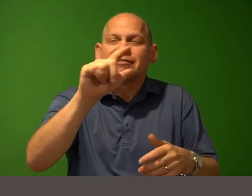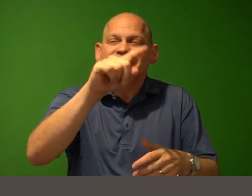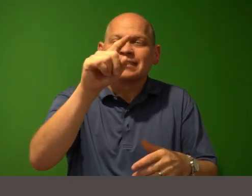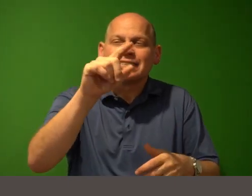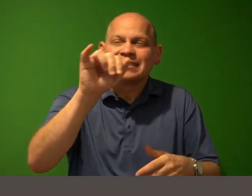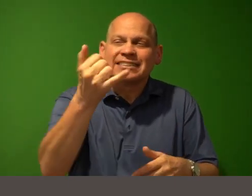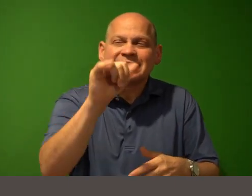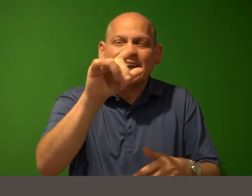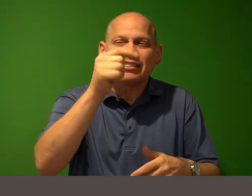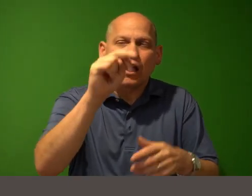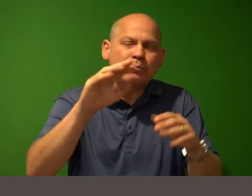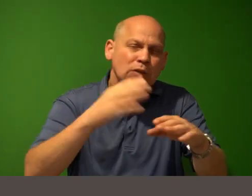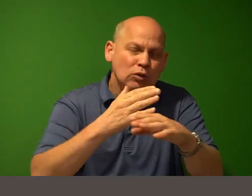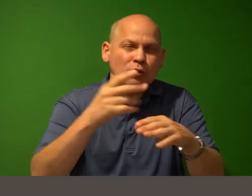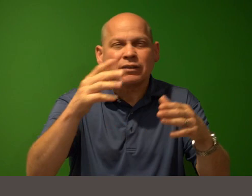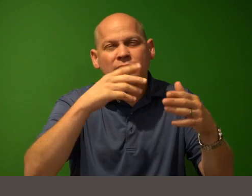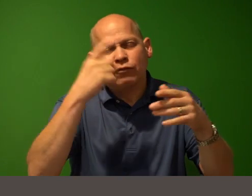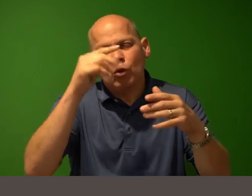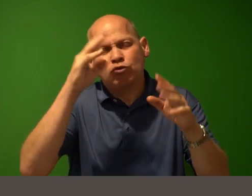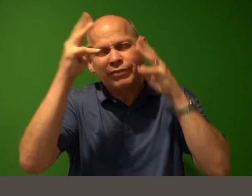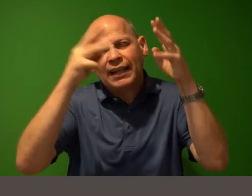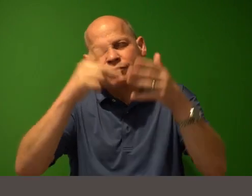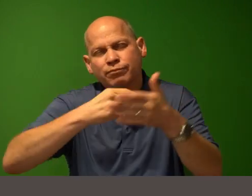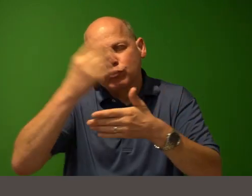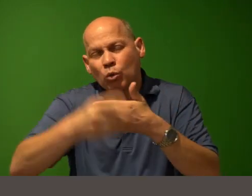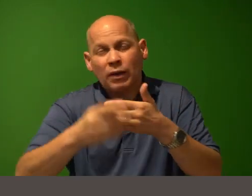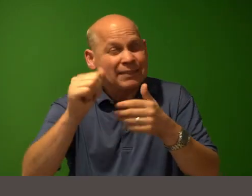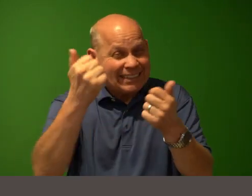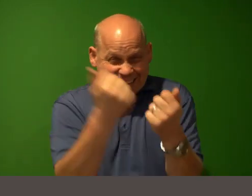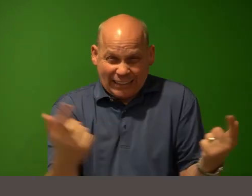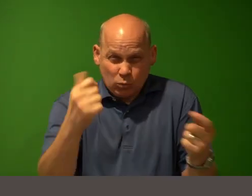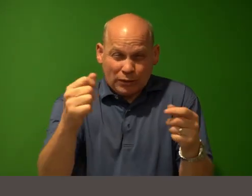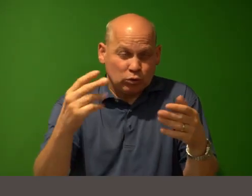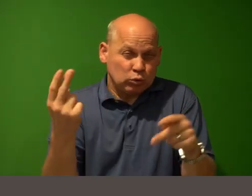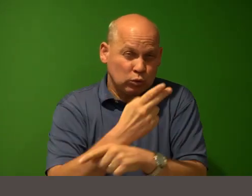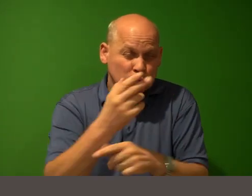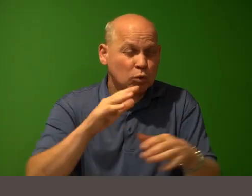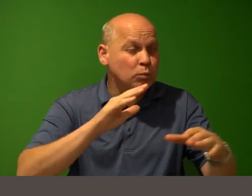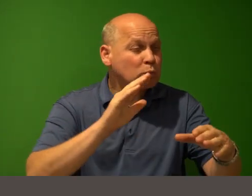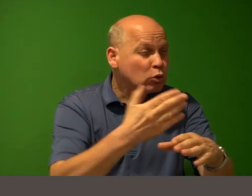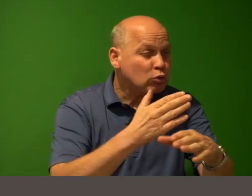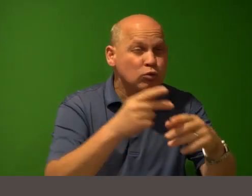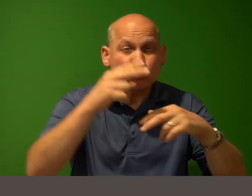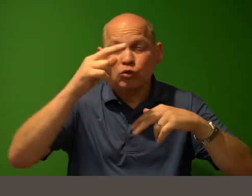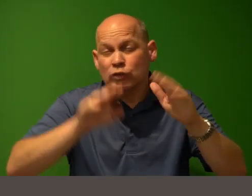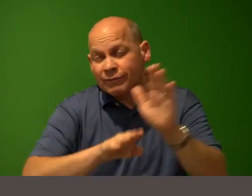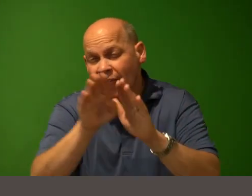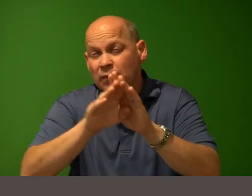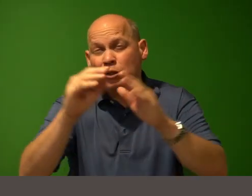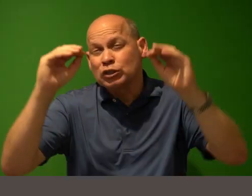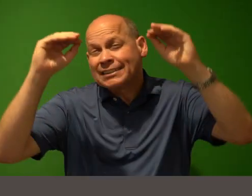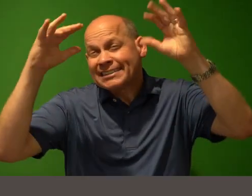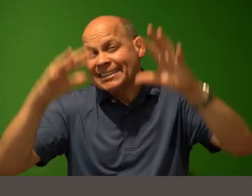making and creative programming. Anybody can use it. Musicians, developers, teachers, students